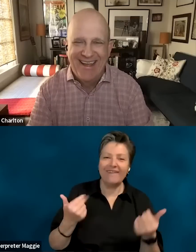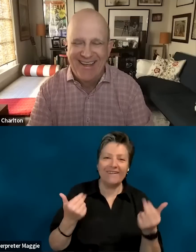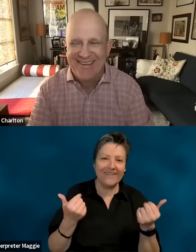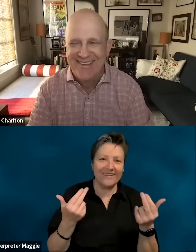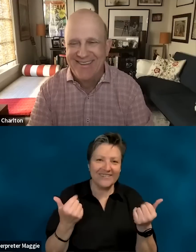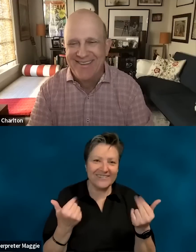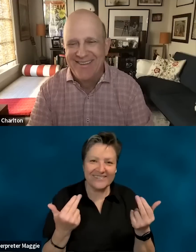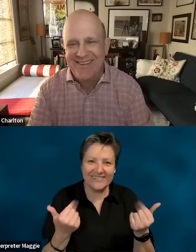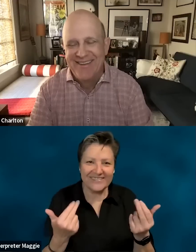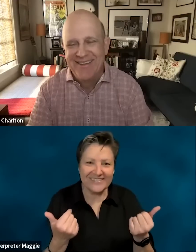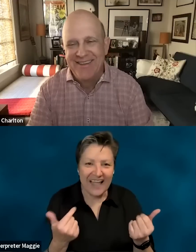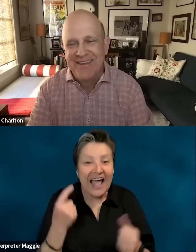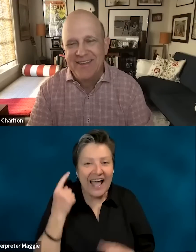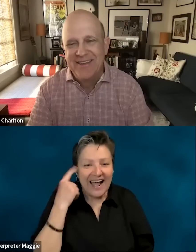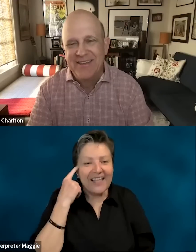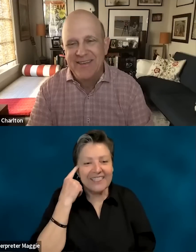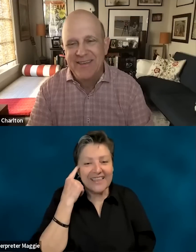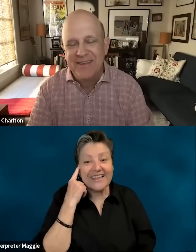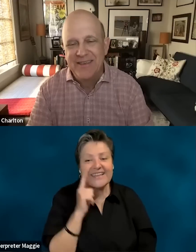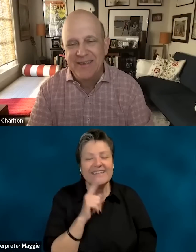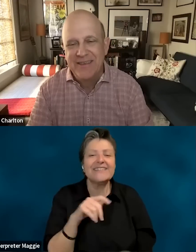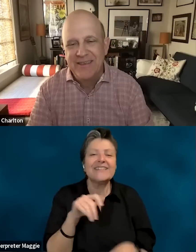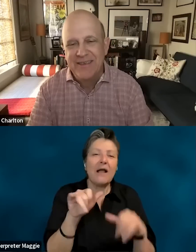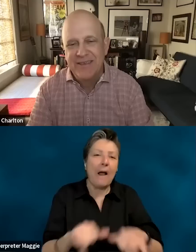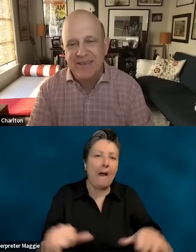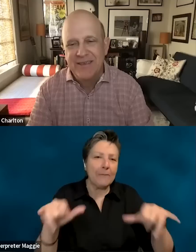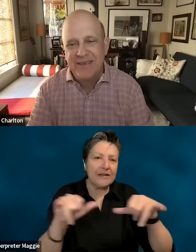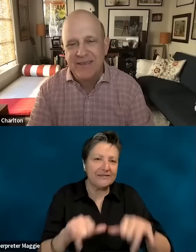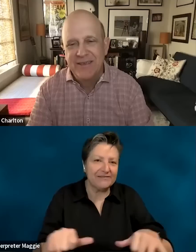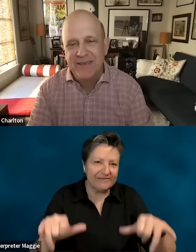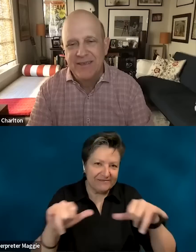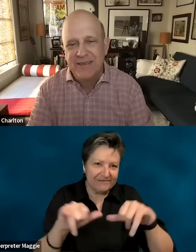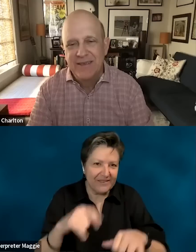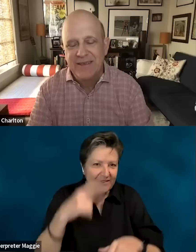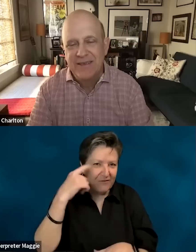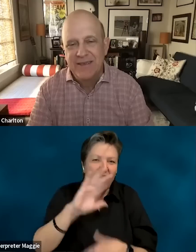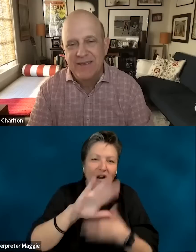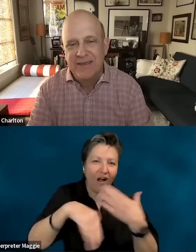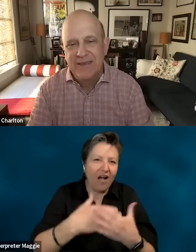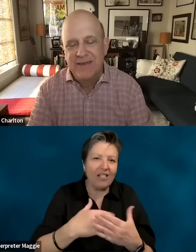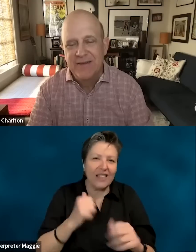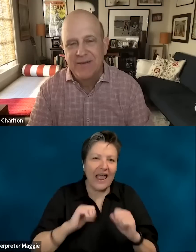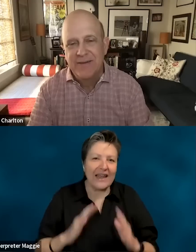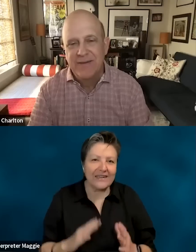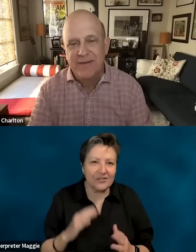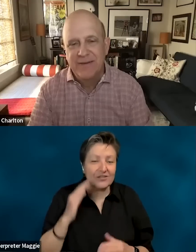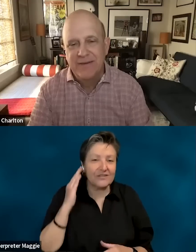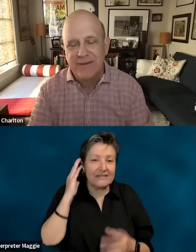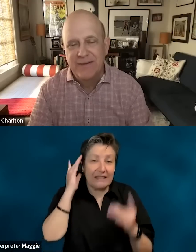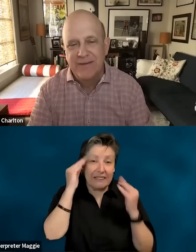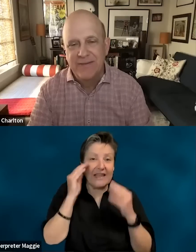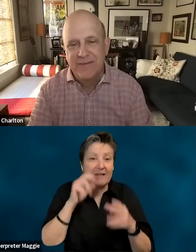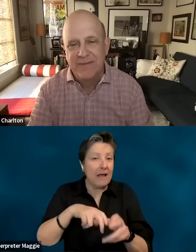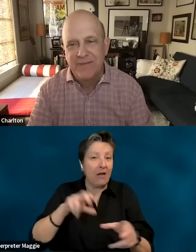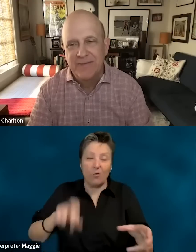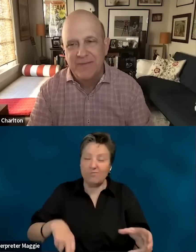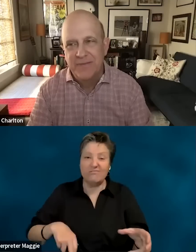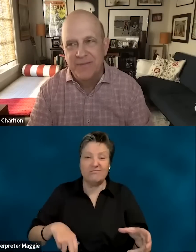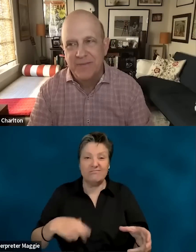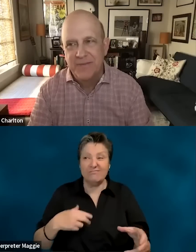No, I think it's very common for almost all actors to think about giving up. I know I have several times in my life.